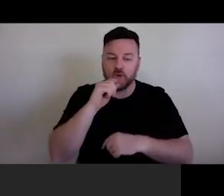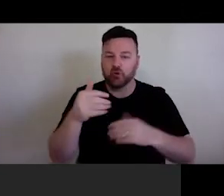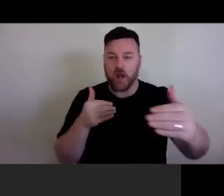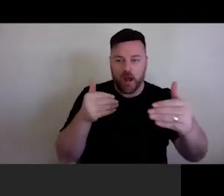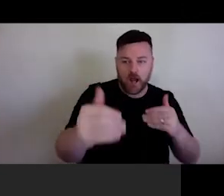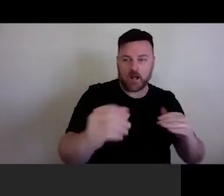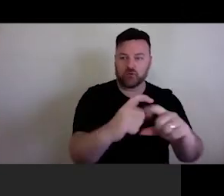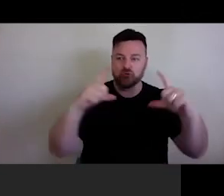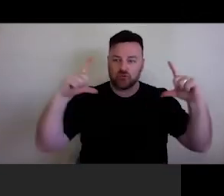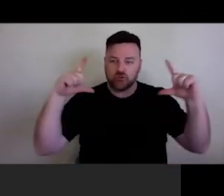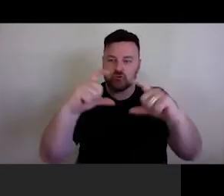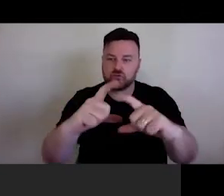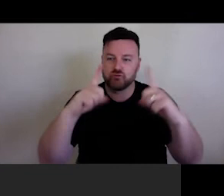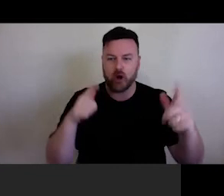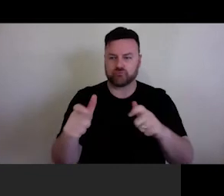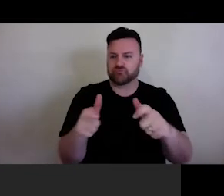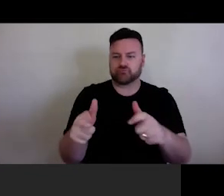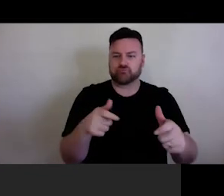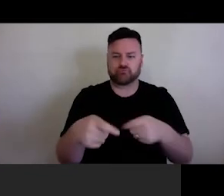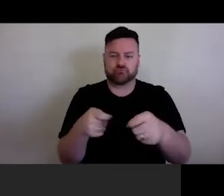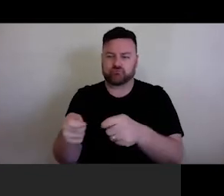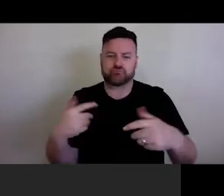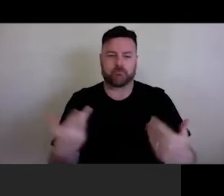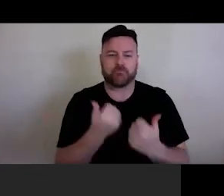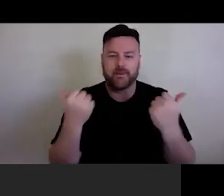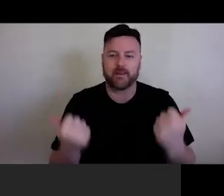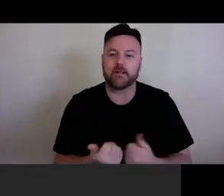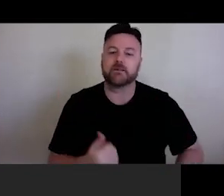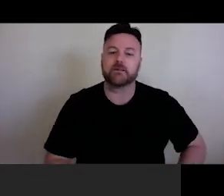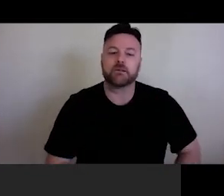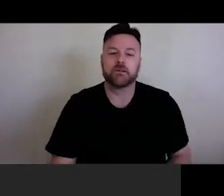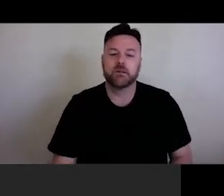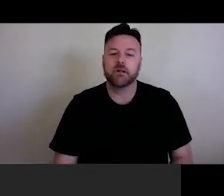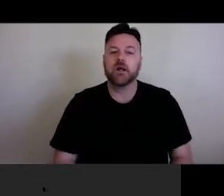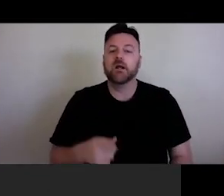all the features from that. I would look at getting a few of the tripods